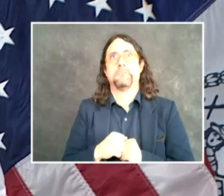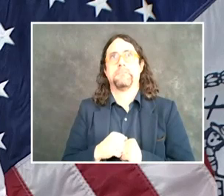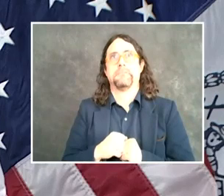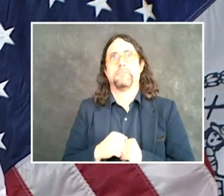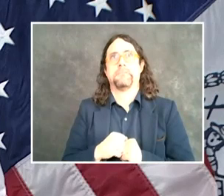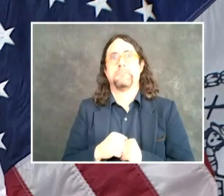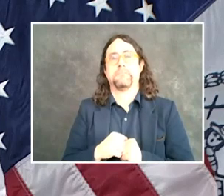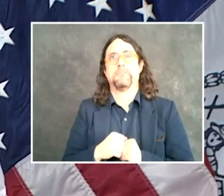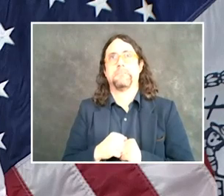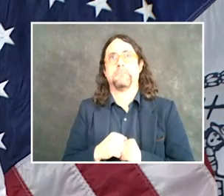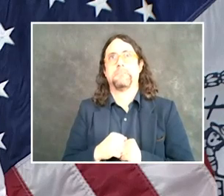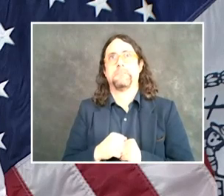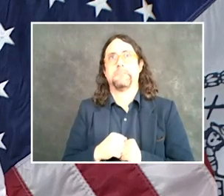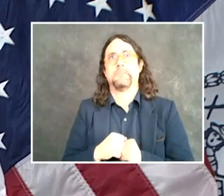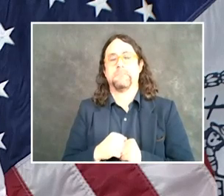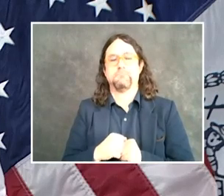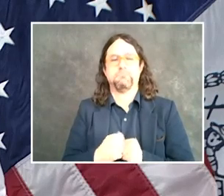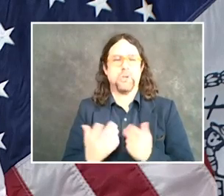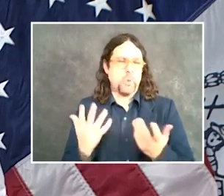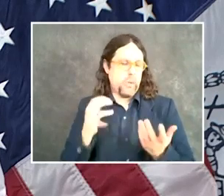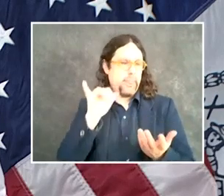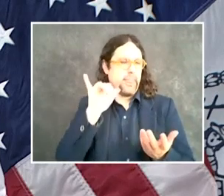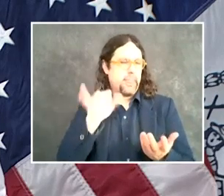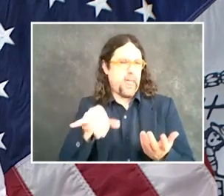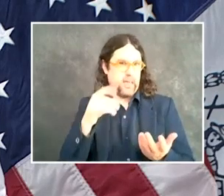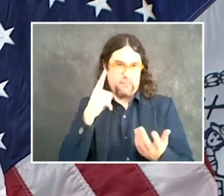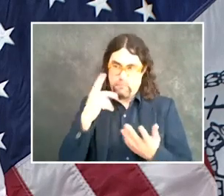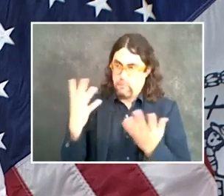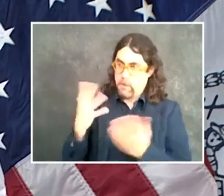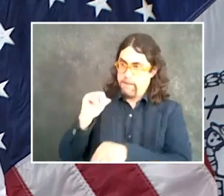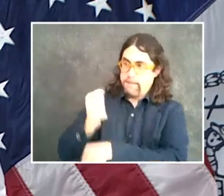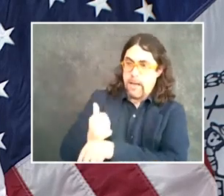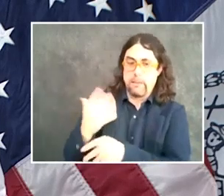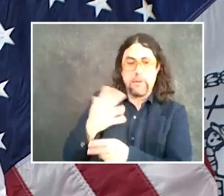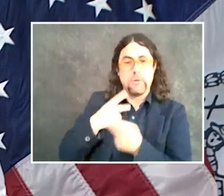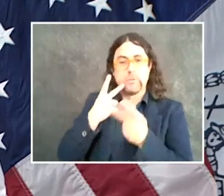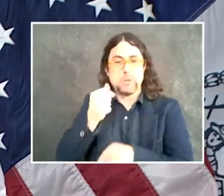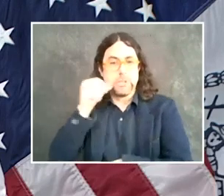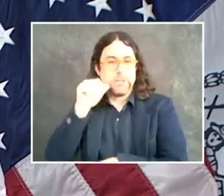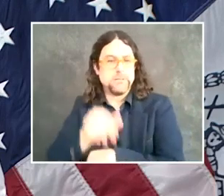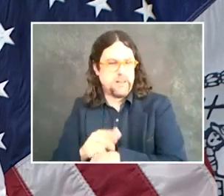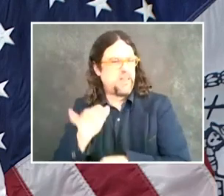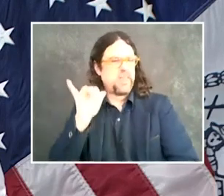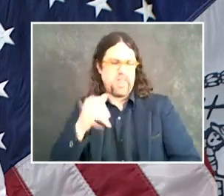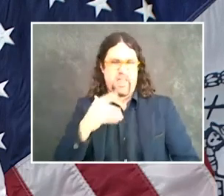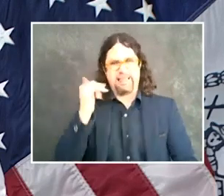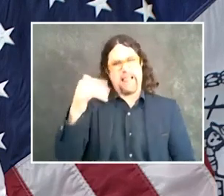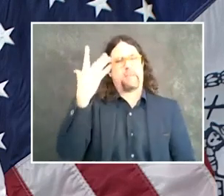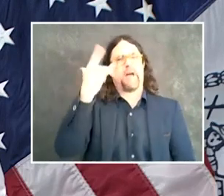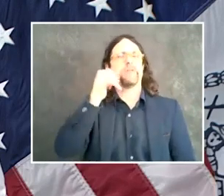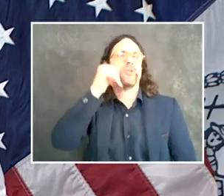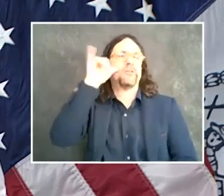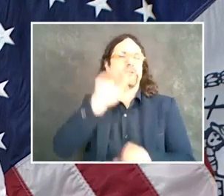BEFORE MY EYES AND I WAS NOT GOING TO TOLERATE IT.